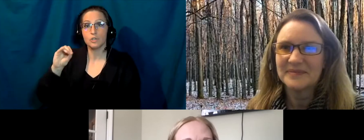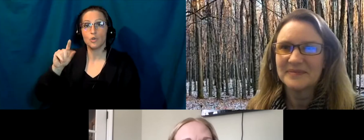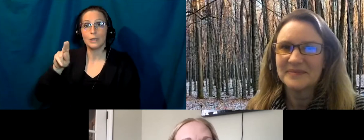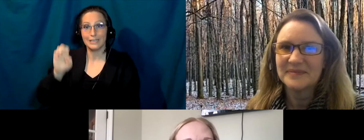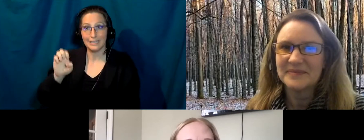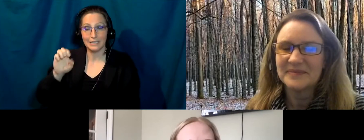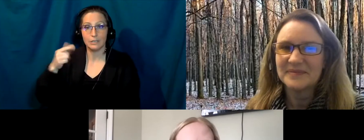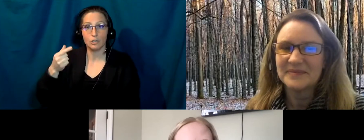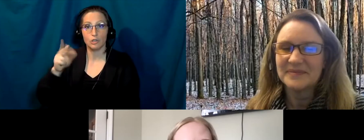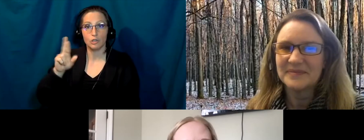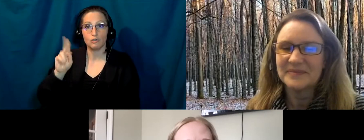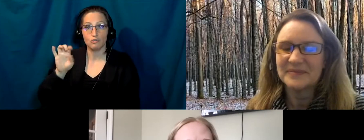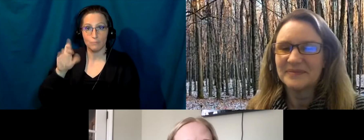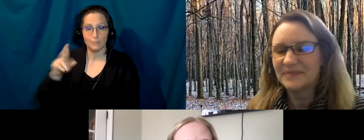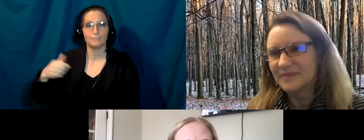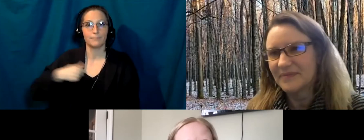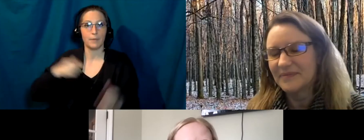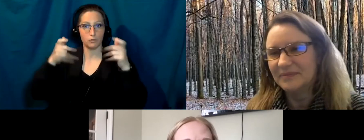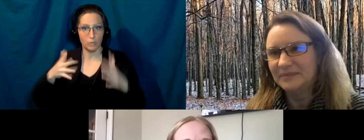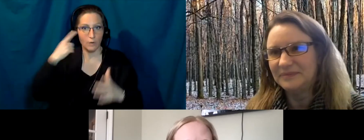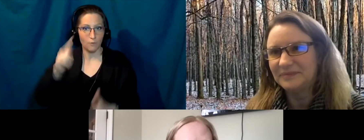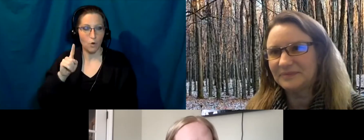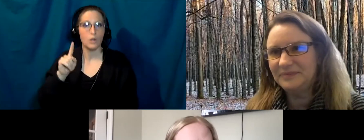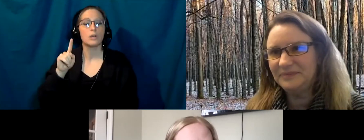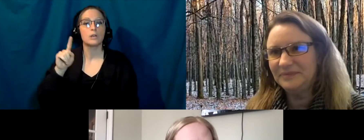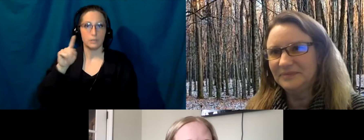and I'm the director of the Wisconsin Deafblind Technical Assistance Project